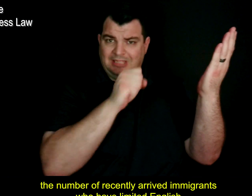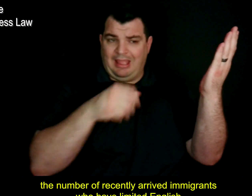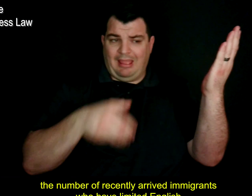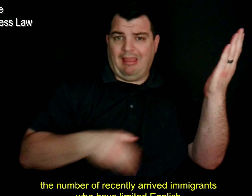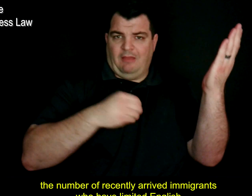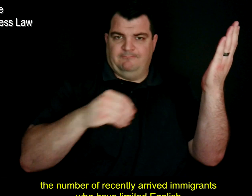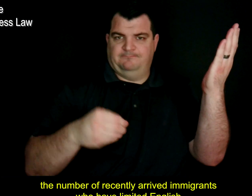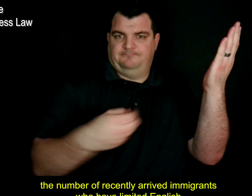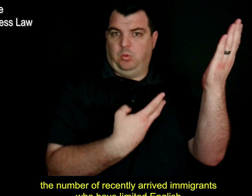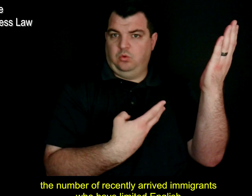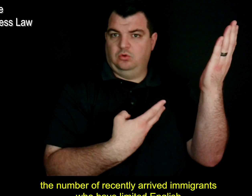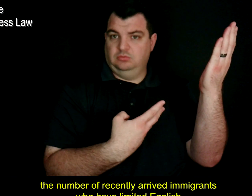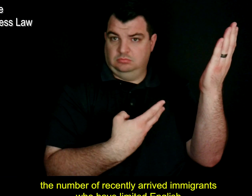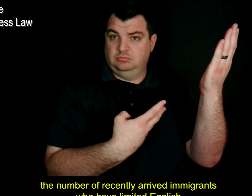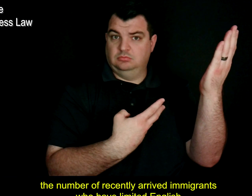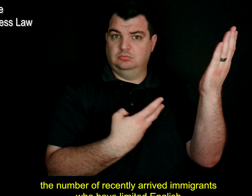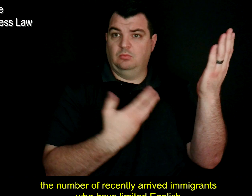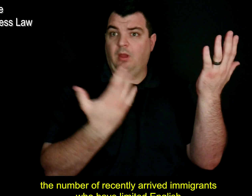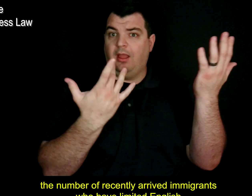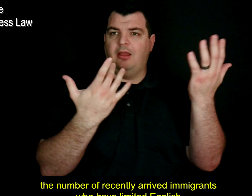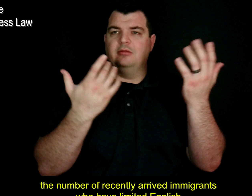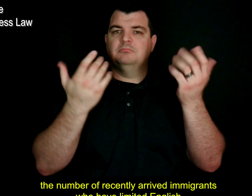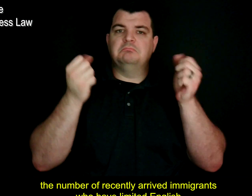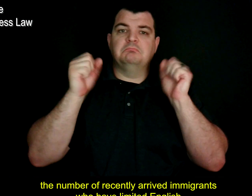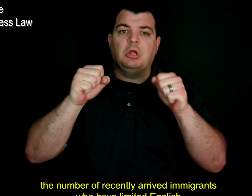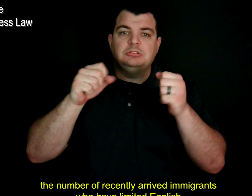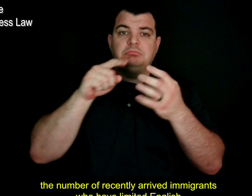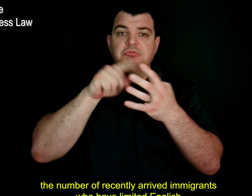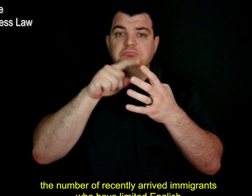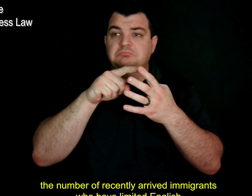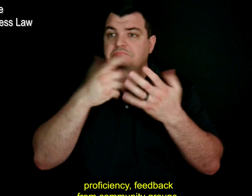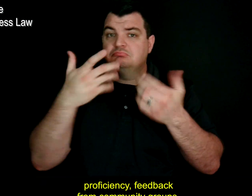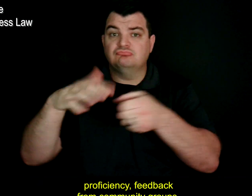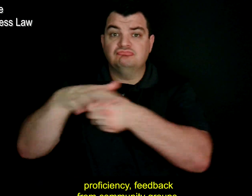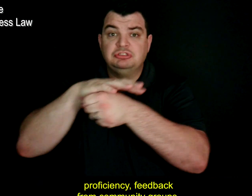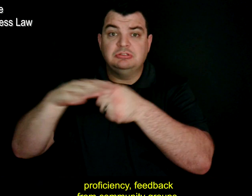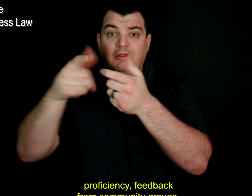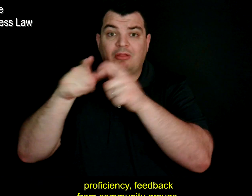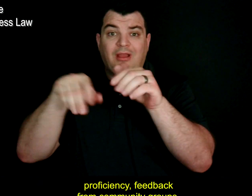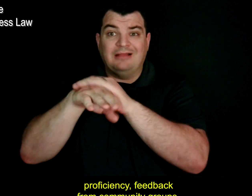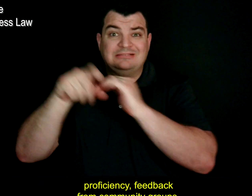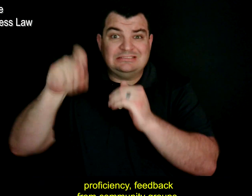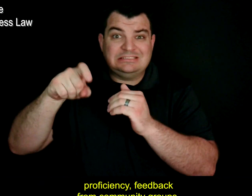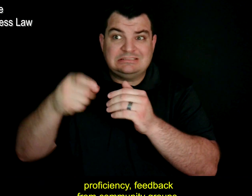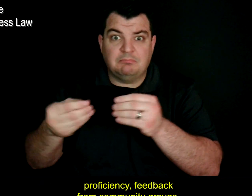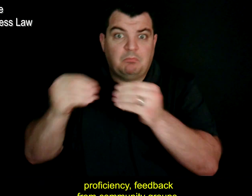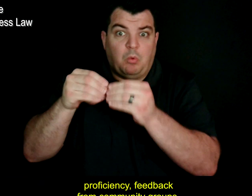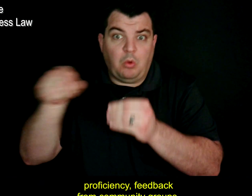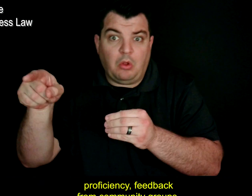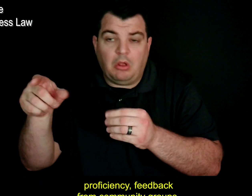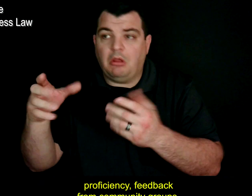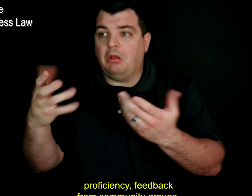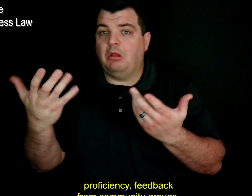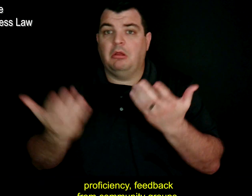the number of recently arrived immigrants who have limited English proficiency, feedback from community groups,